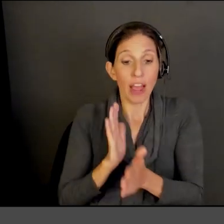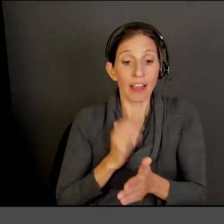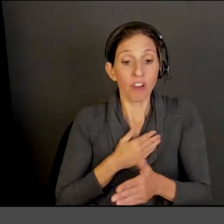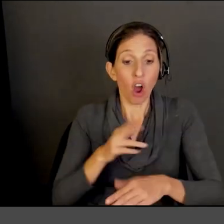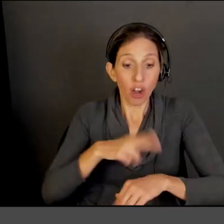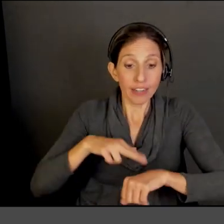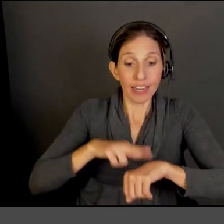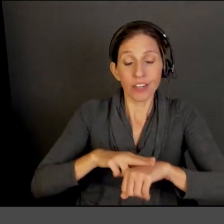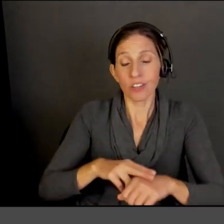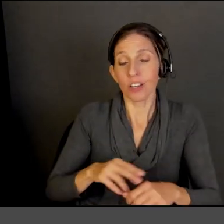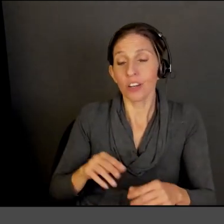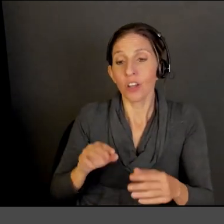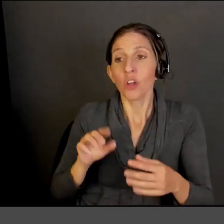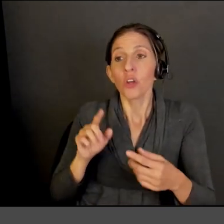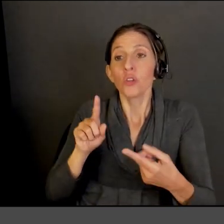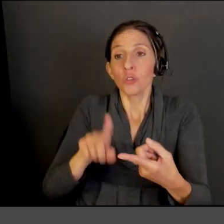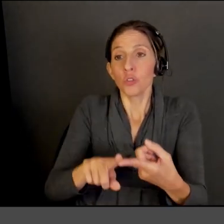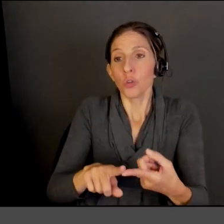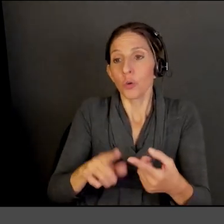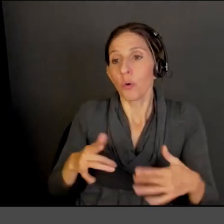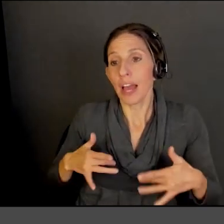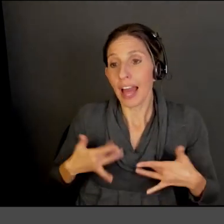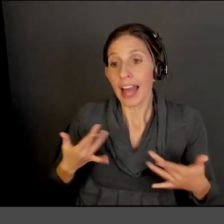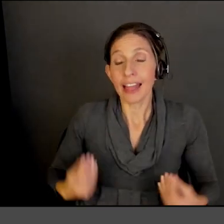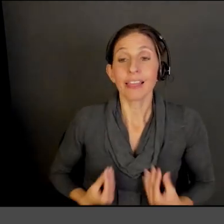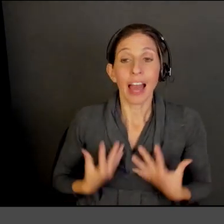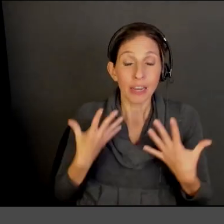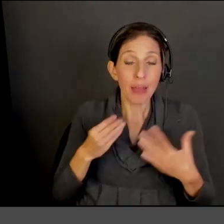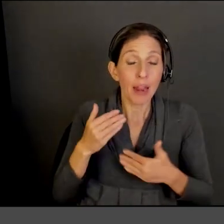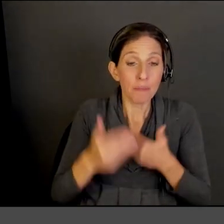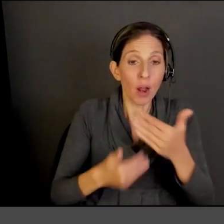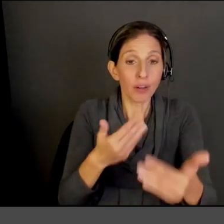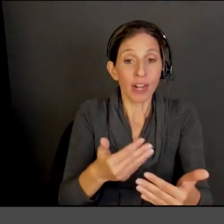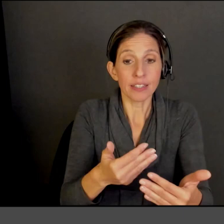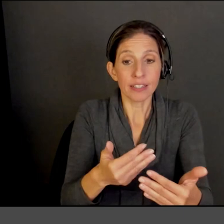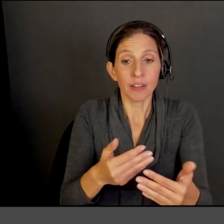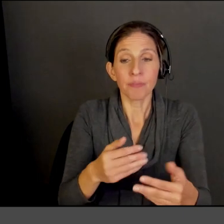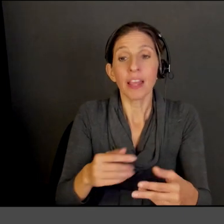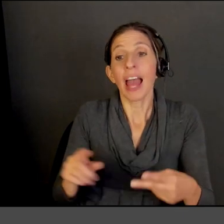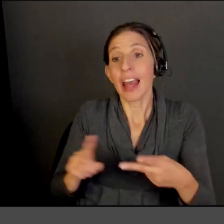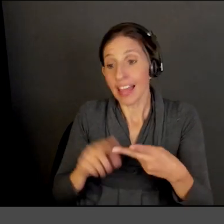ALONG WITH CANDACE LILYQUIST FROM THE NATIONAL EDUCATION